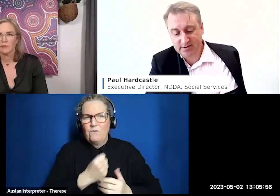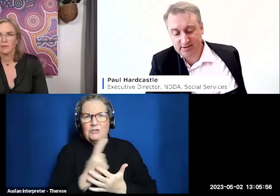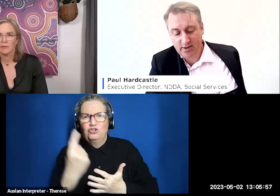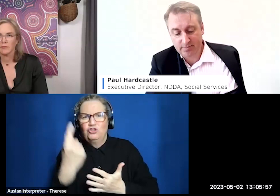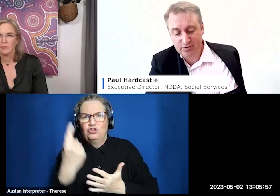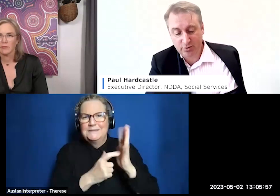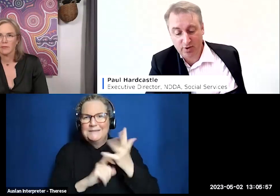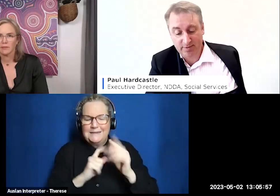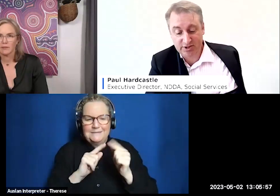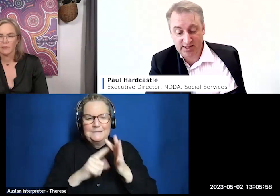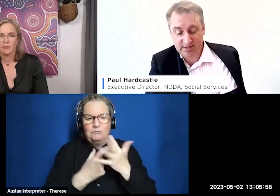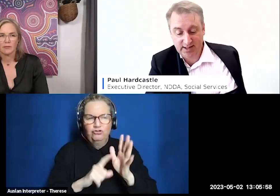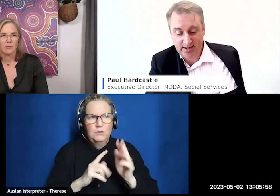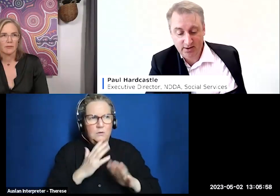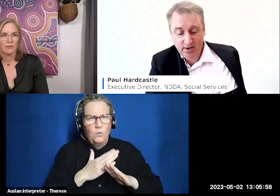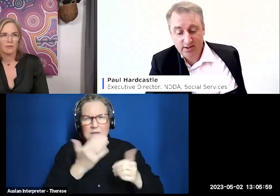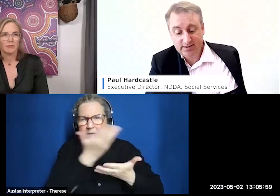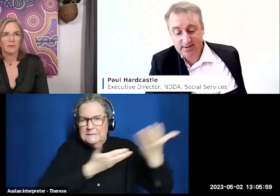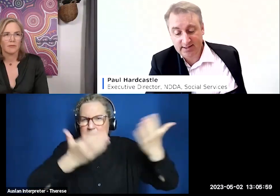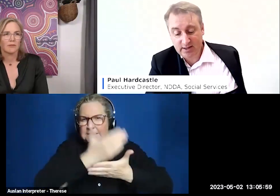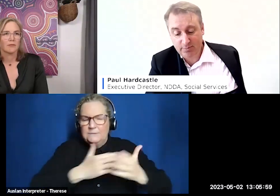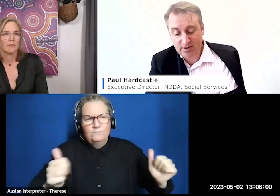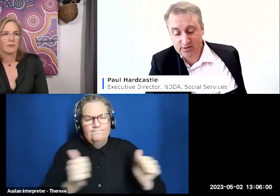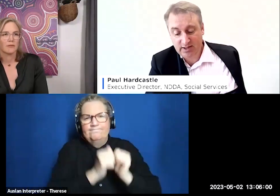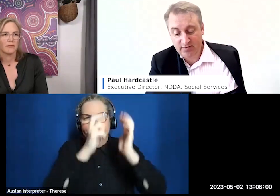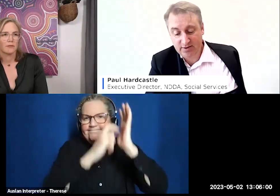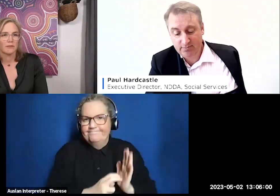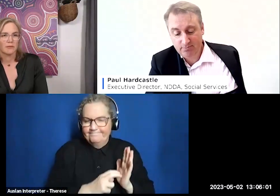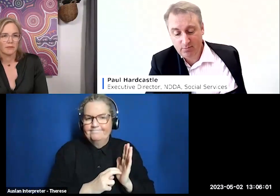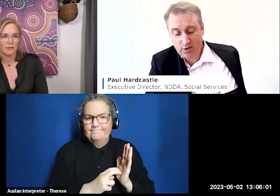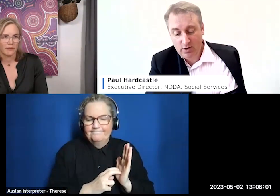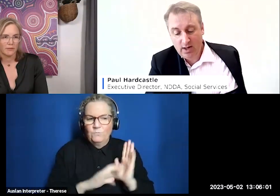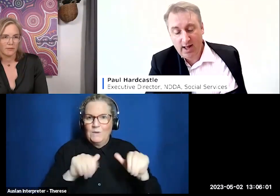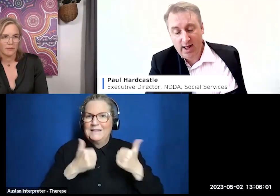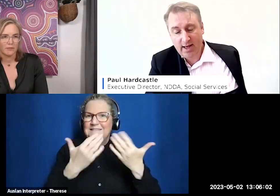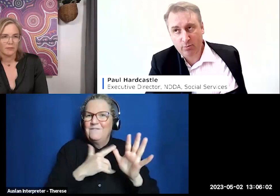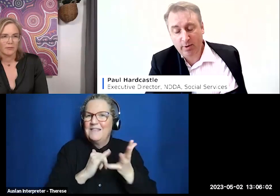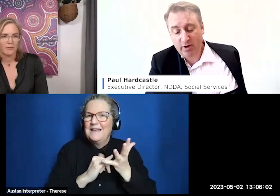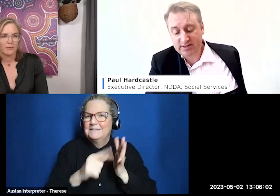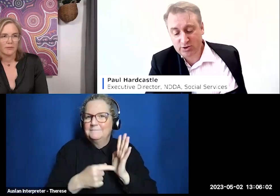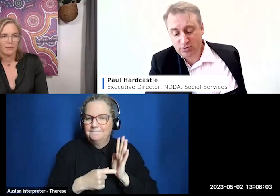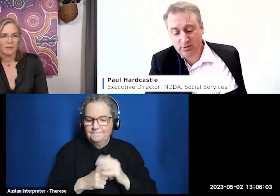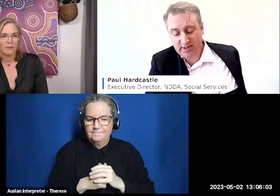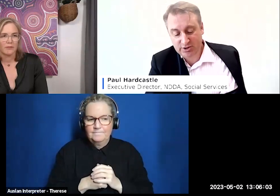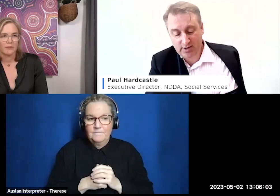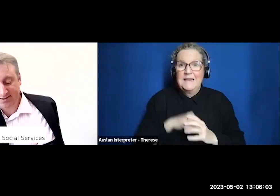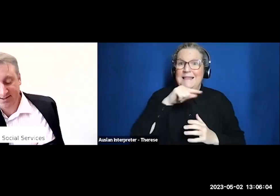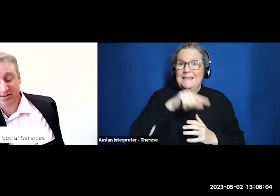to sign up to an agreement to share data so the asset can be delivered. And we want. That's a truly national asset